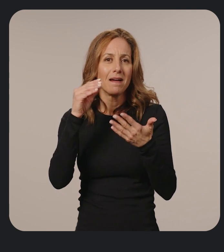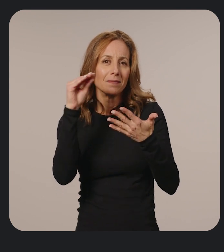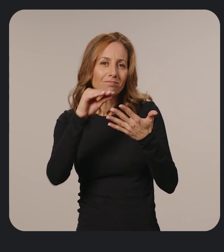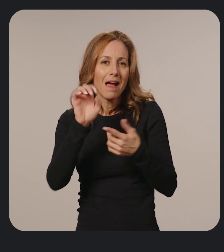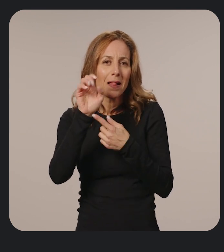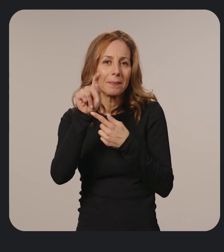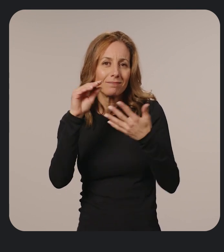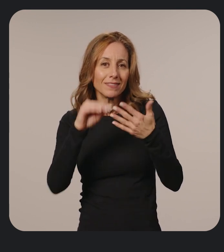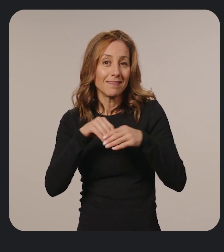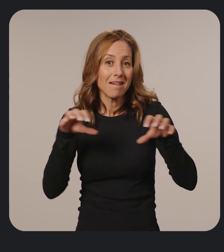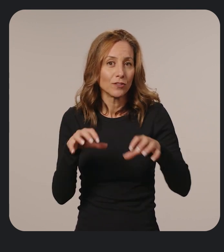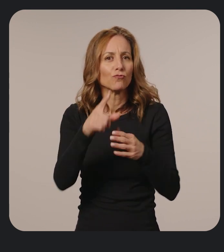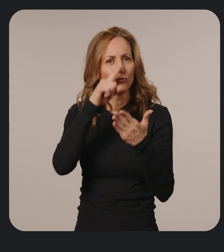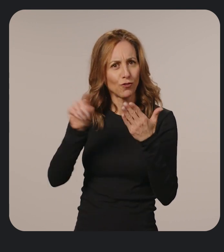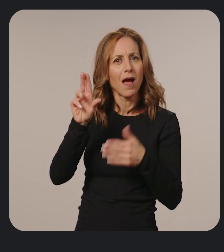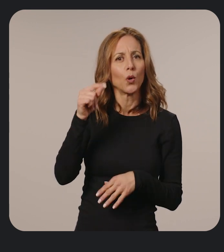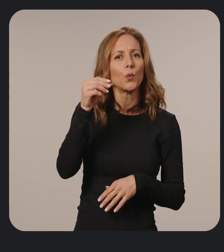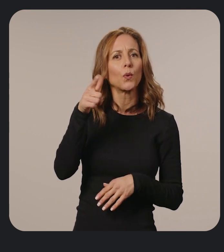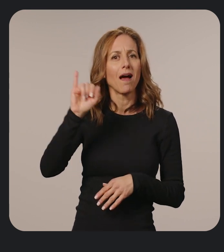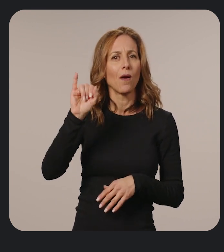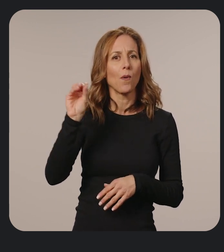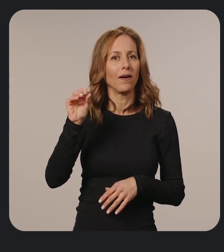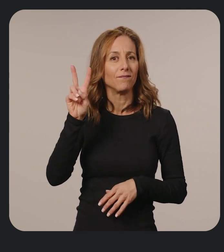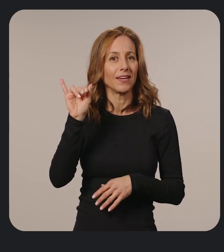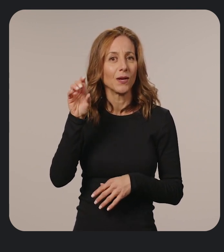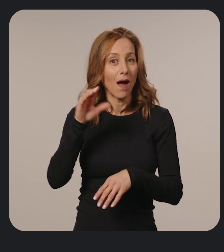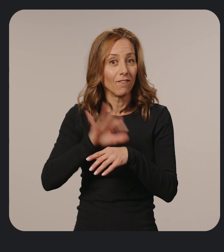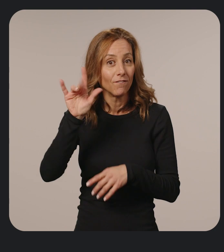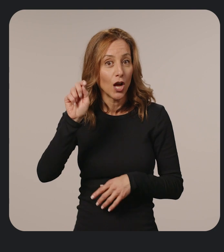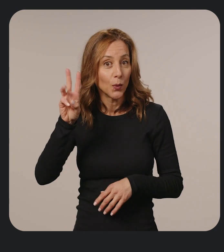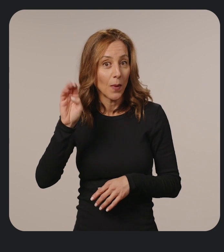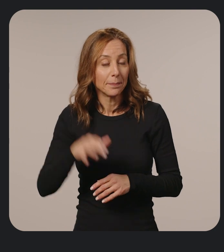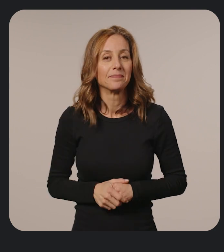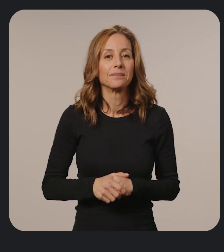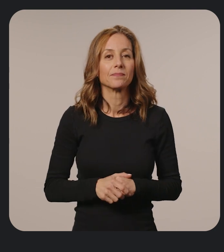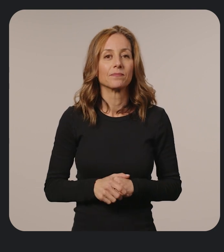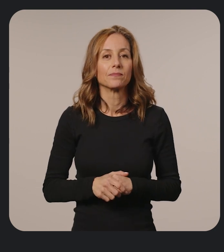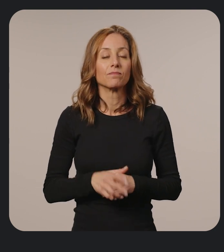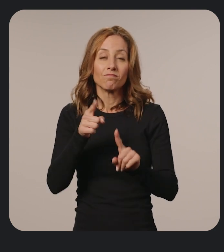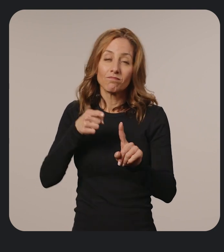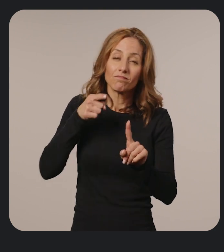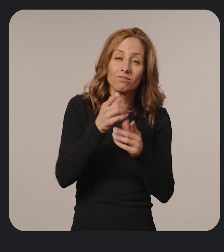and a cool demo of element embedding in action, check out our Google I/O video on Flutter Web.